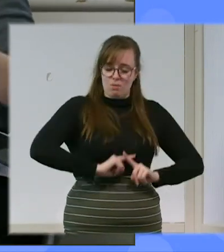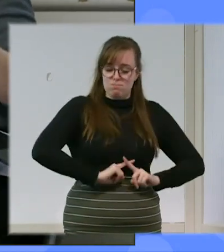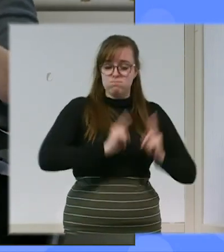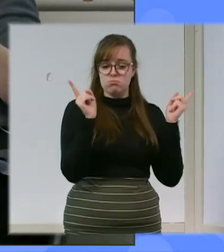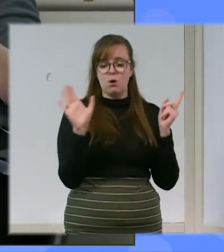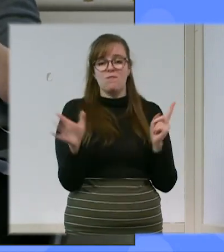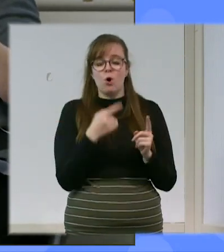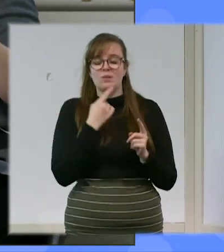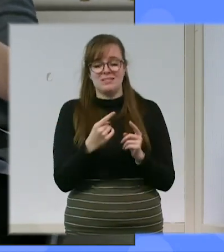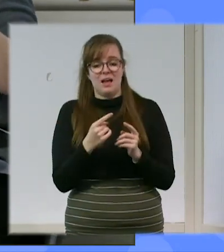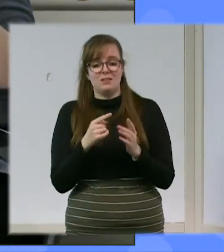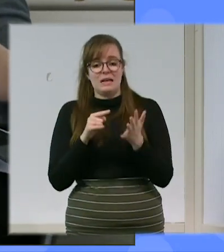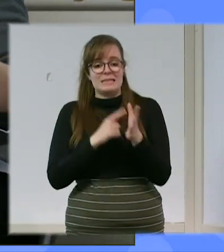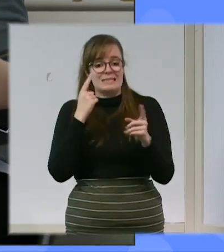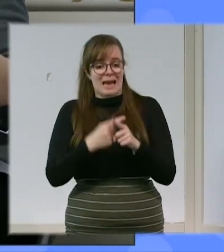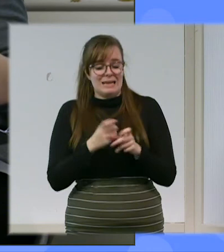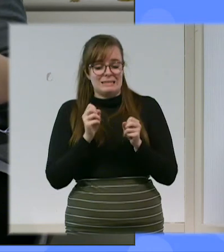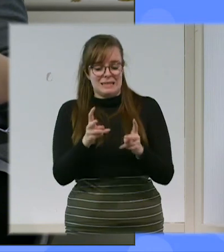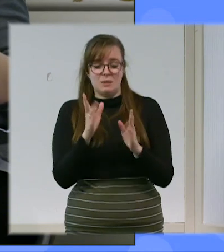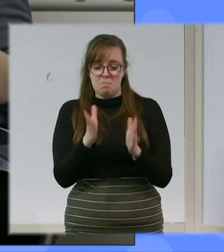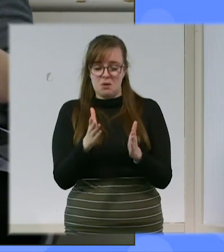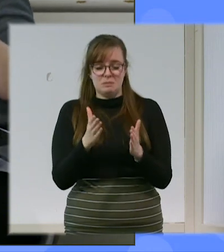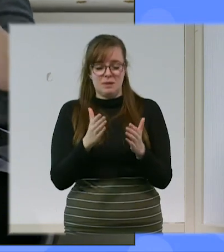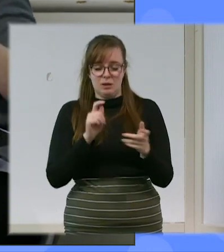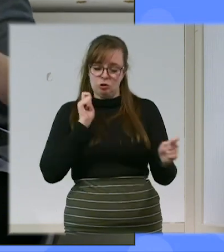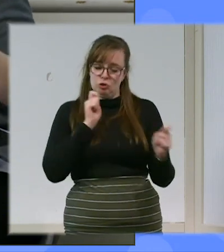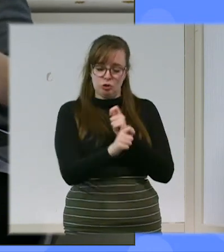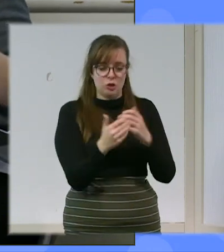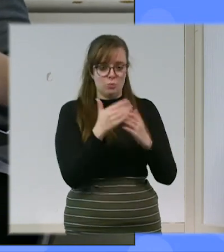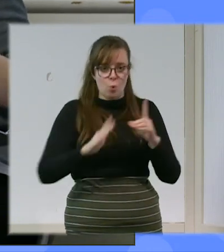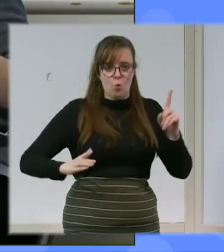the tax system much more ambitiously in incentivizing the sort of behaviours